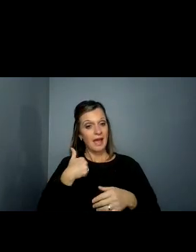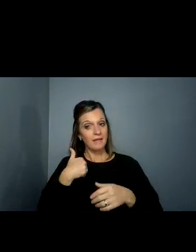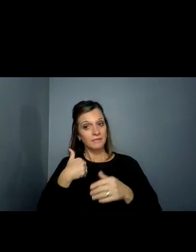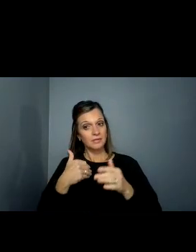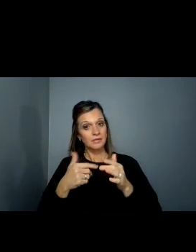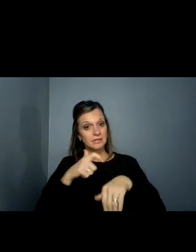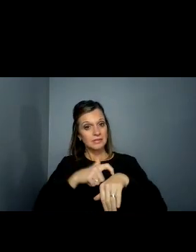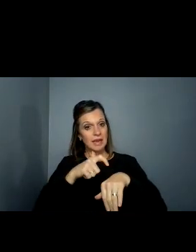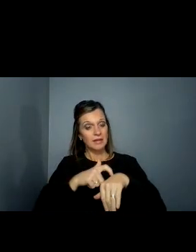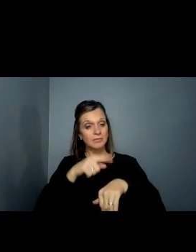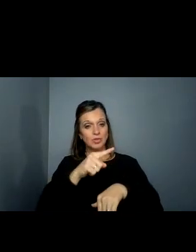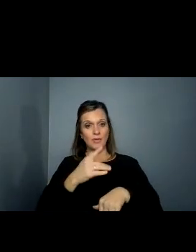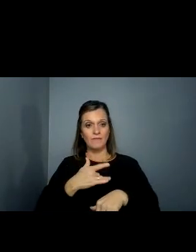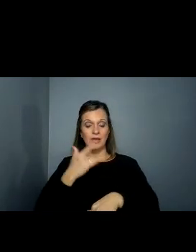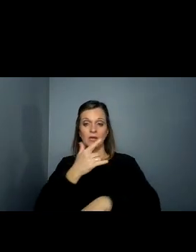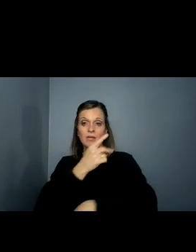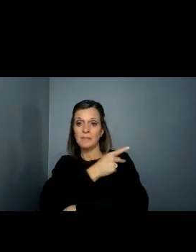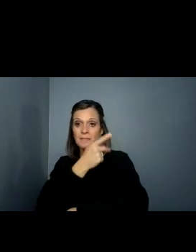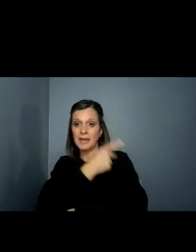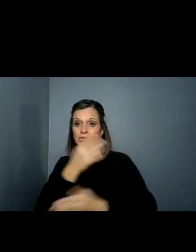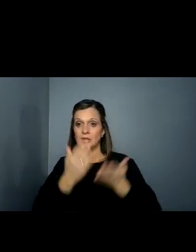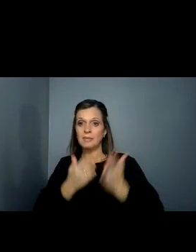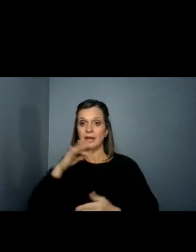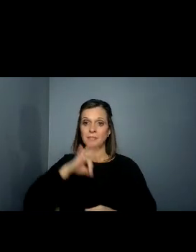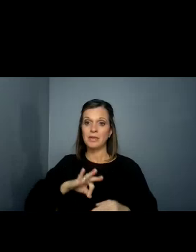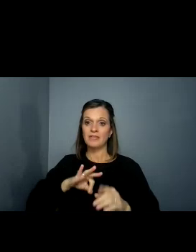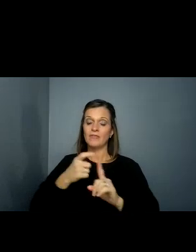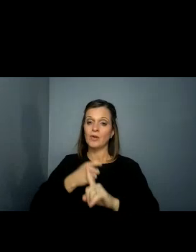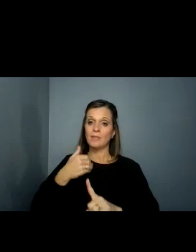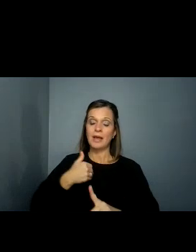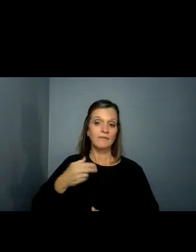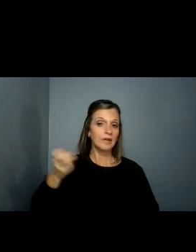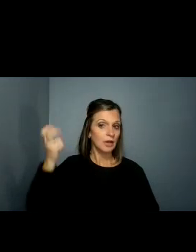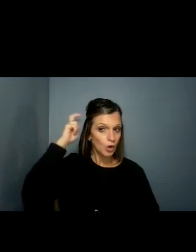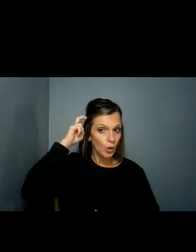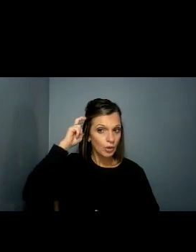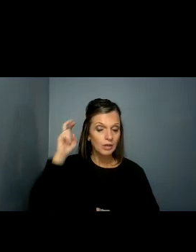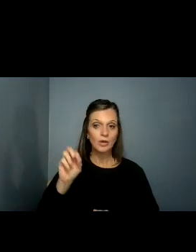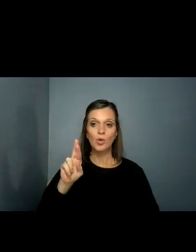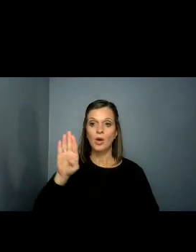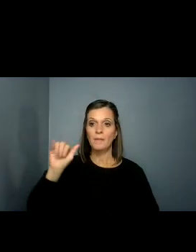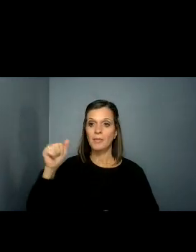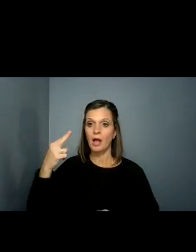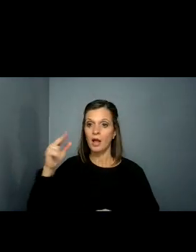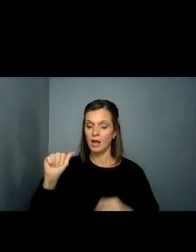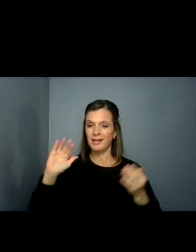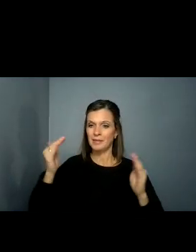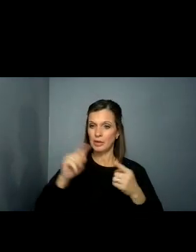like a cochlear evaluation or Baja evaluation as opposed to hearing aid? OK. Yeah, yeah, yeah, I do sometimes.